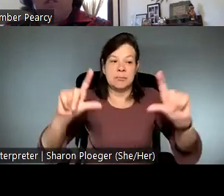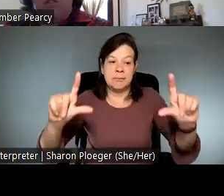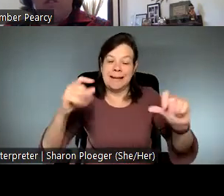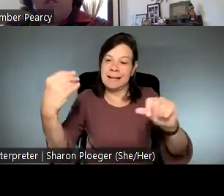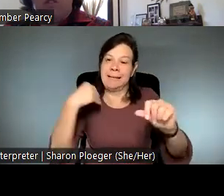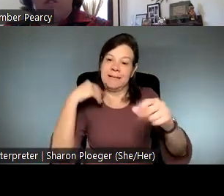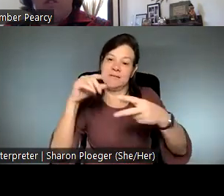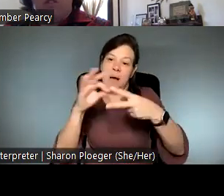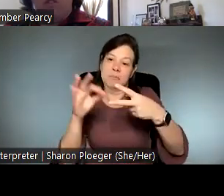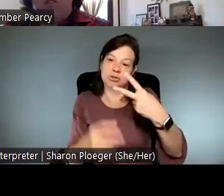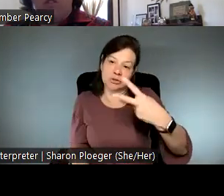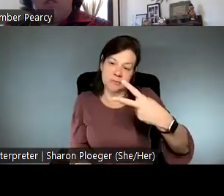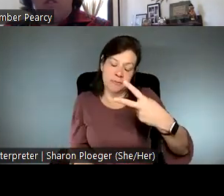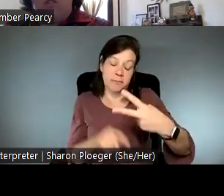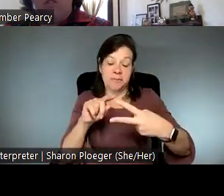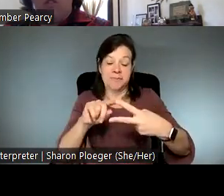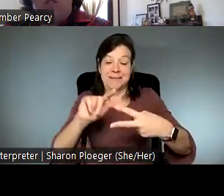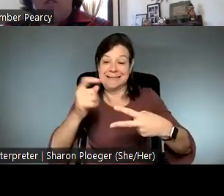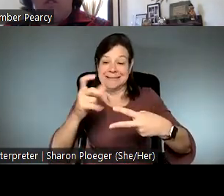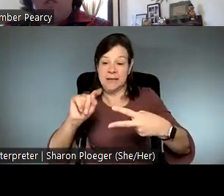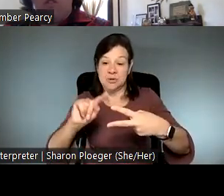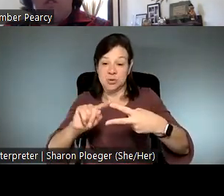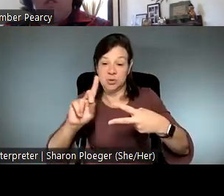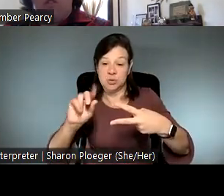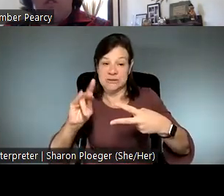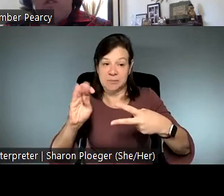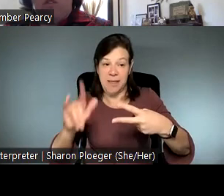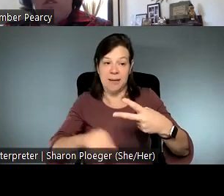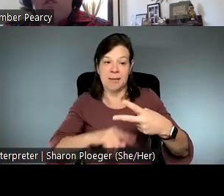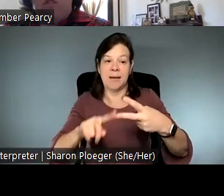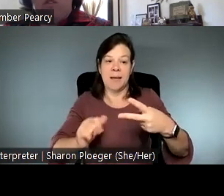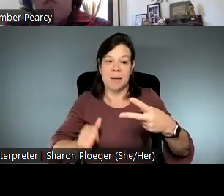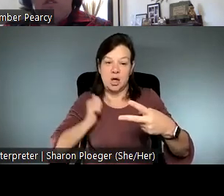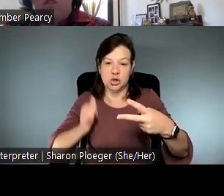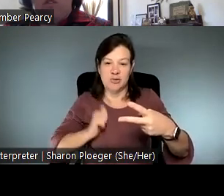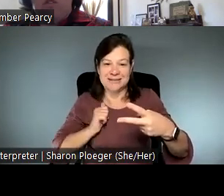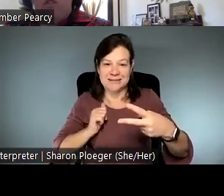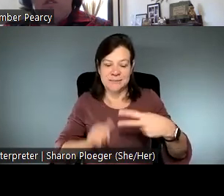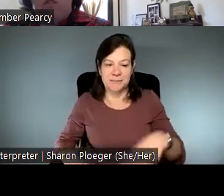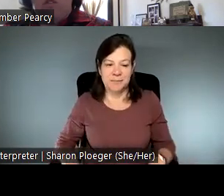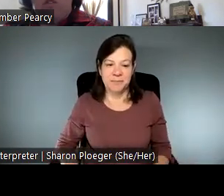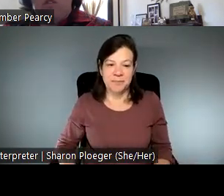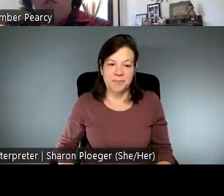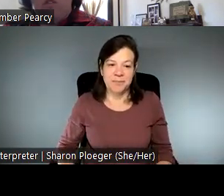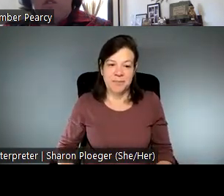One is text to display and the other one is address. Also it's confused right now cause I highlighted it. So that's my bad.